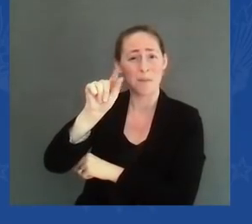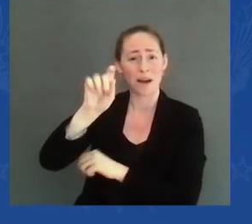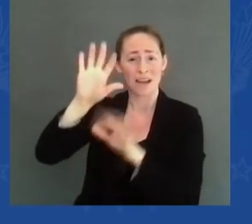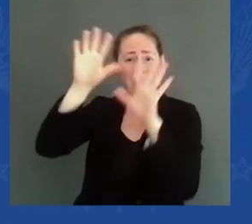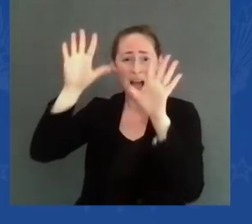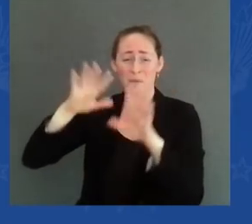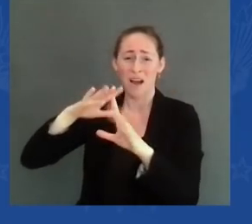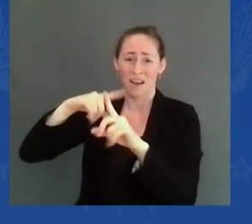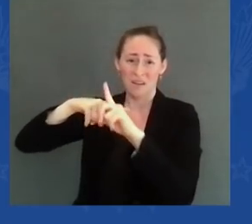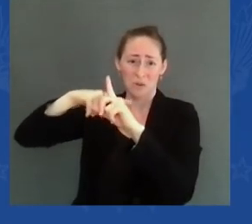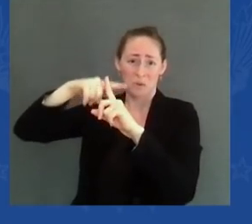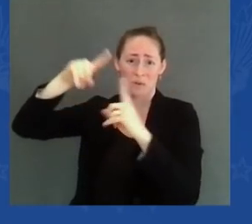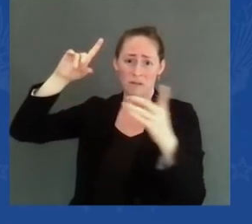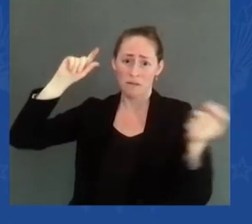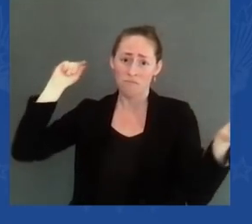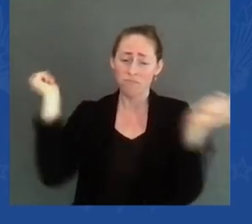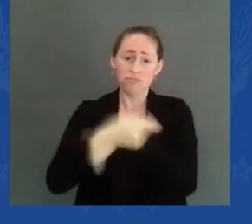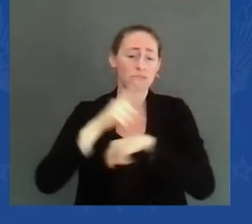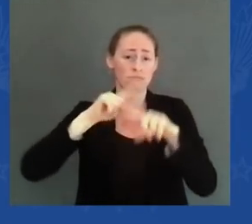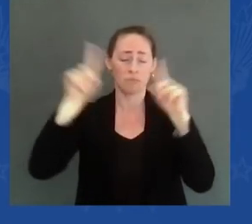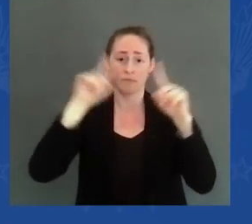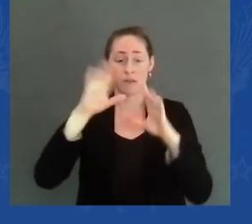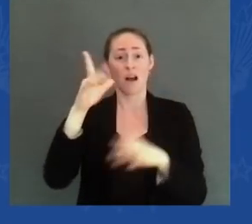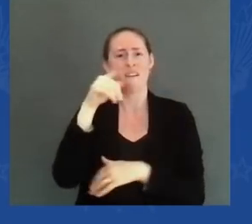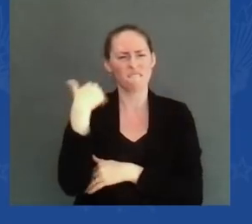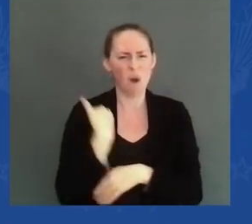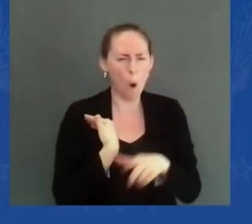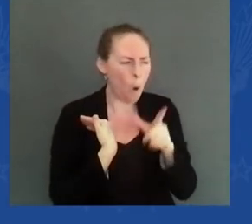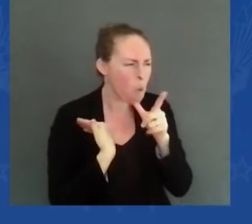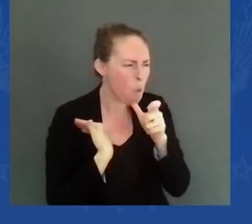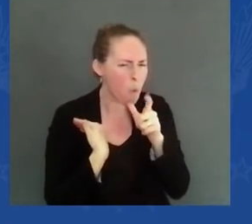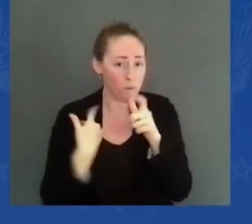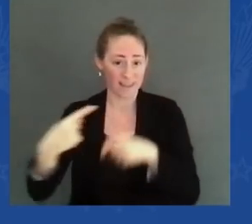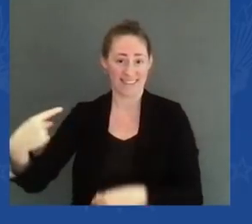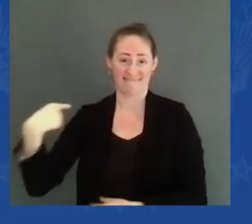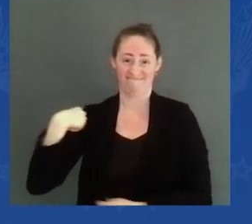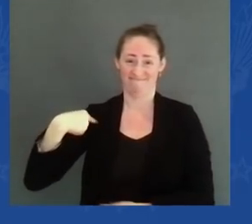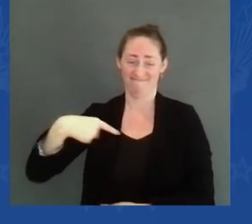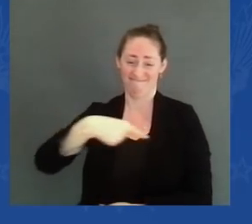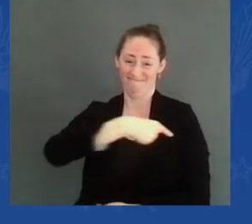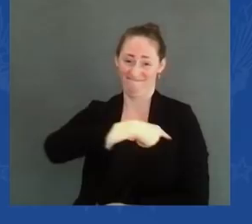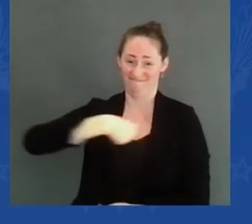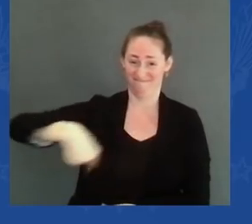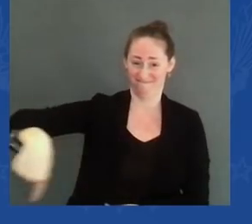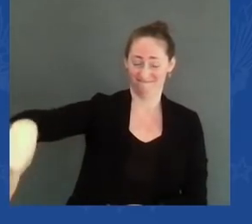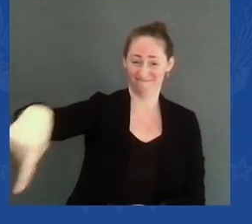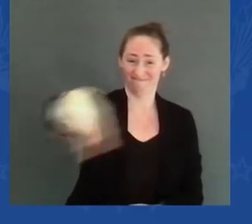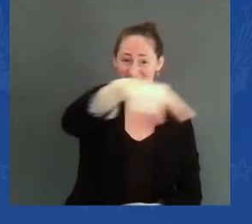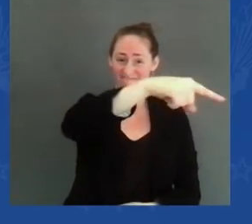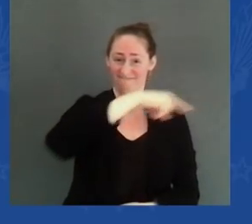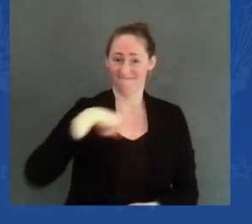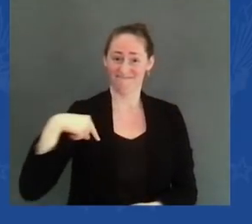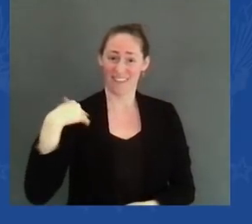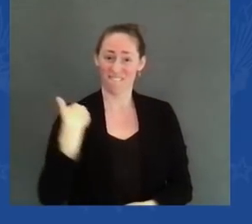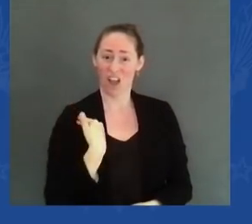that are devastating communities here in Queens and across America with increasing unfortunate frequency.